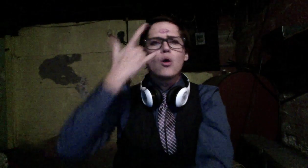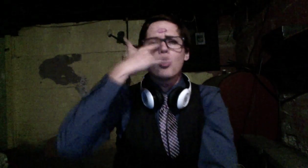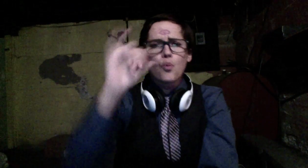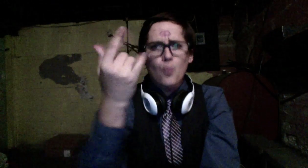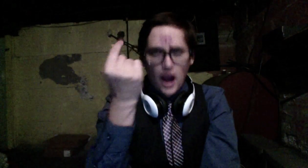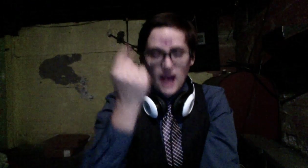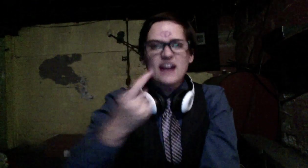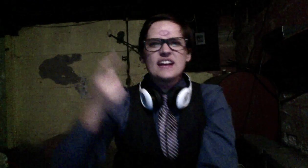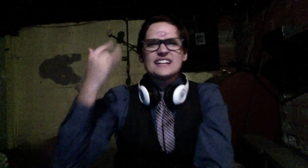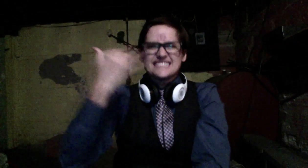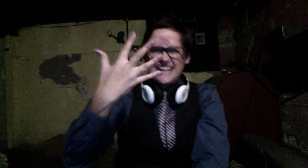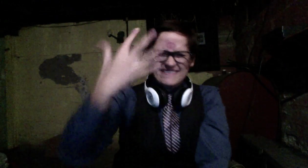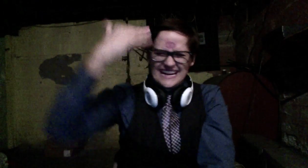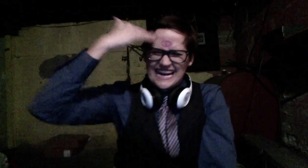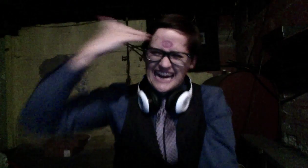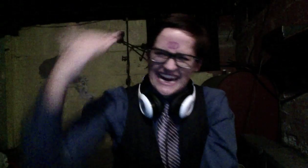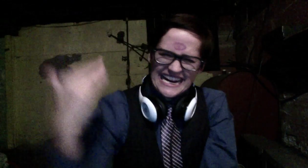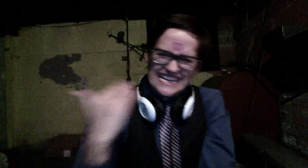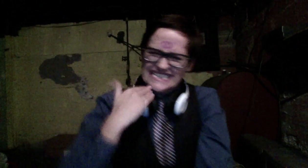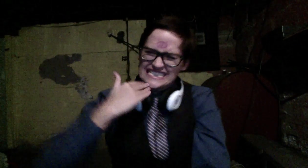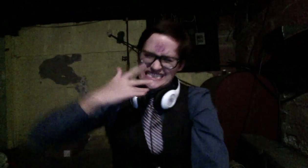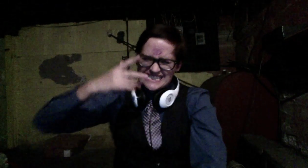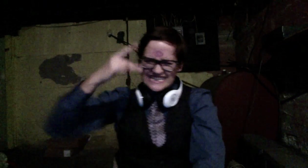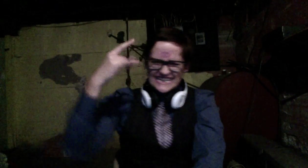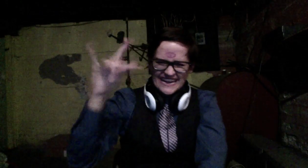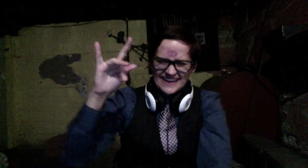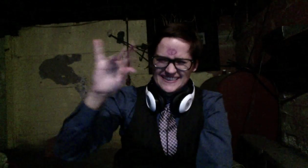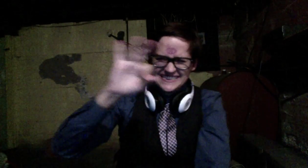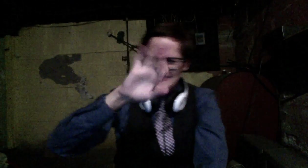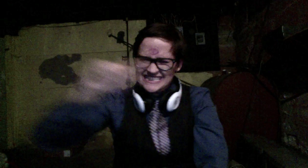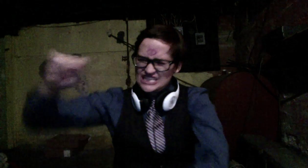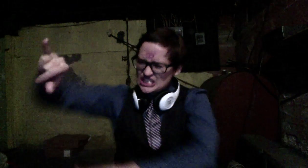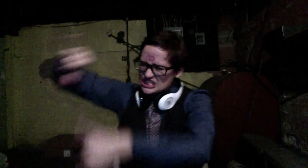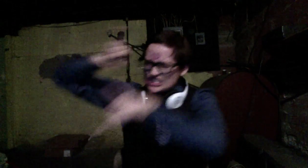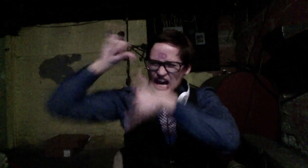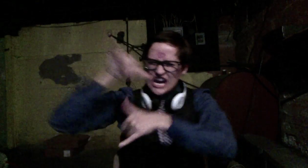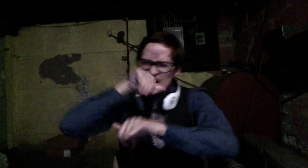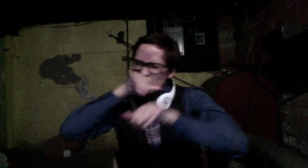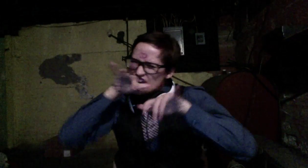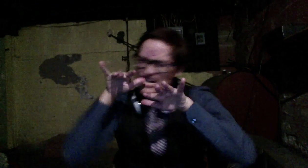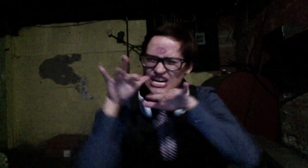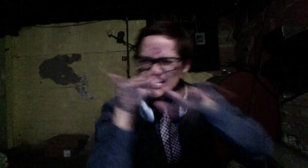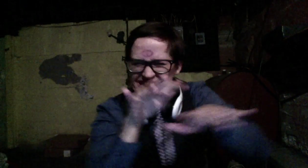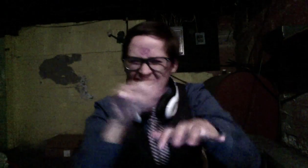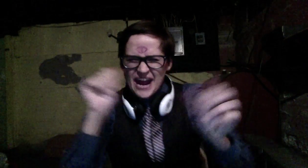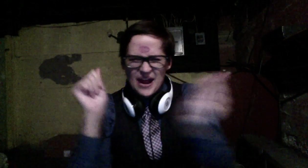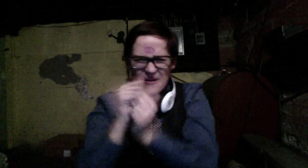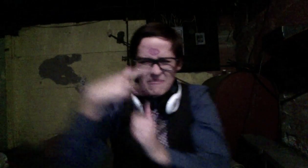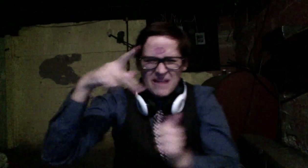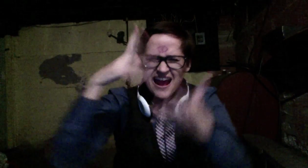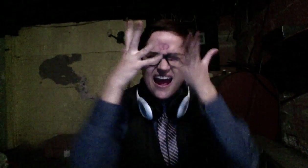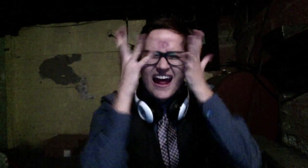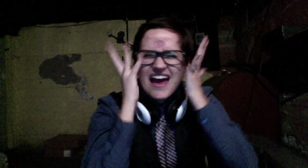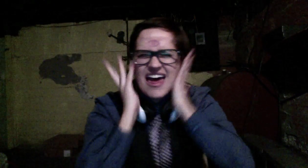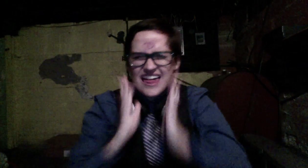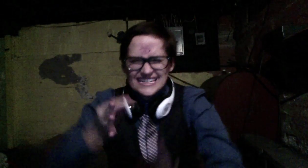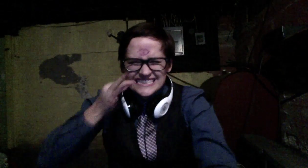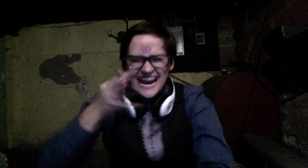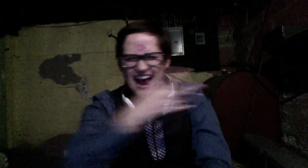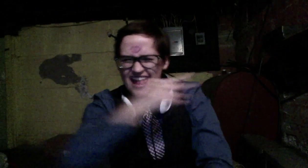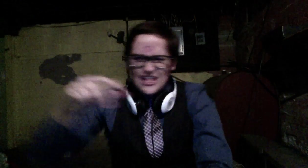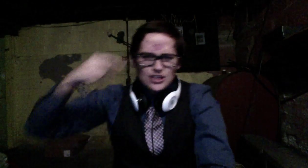LOOK-LIKE WHAT 5 HEAD 18 F-E-E-T VERY-TALL DRAGON WITH PURPLE ALL-OVER SKIN